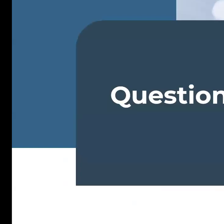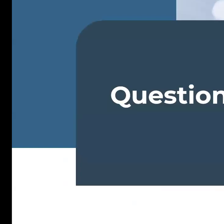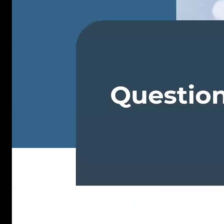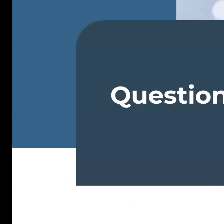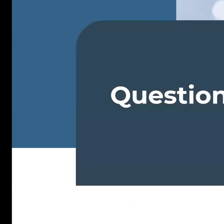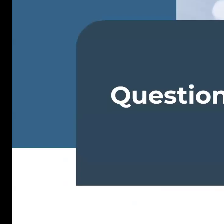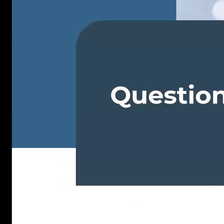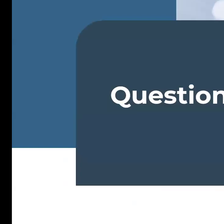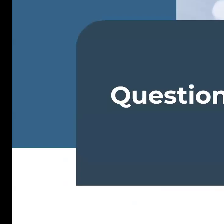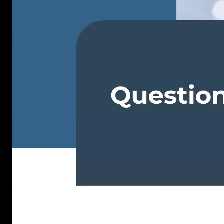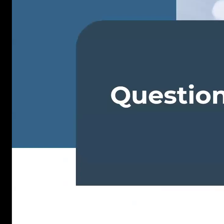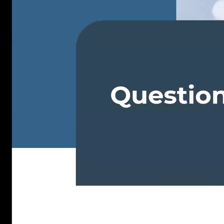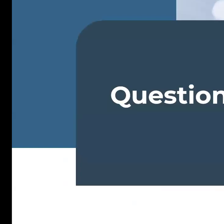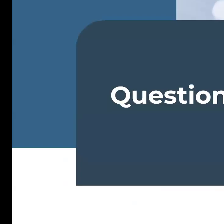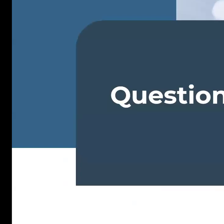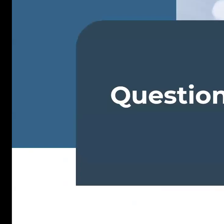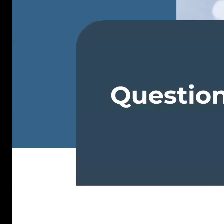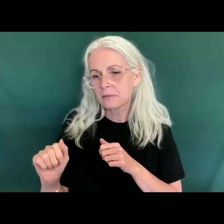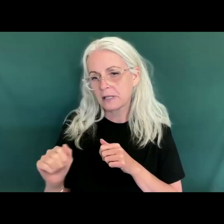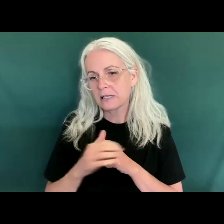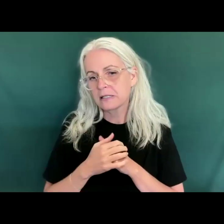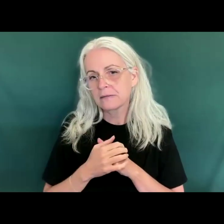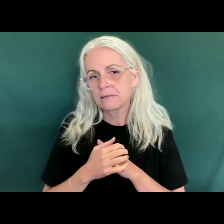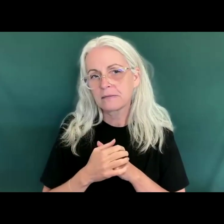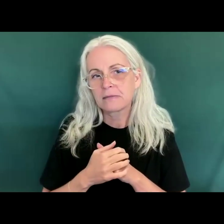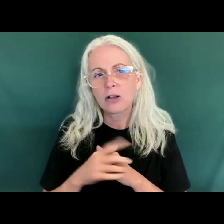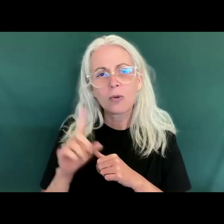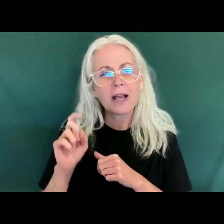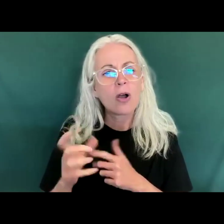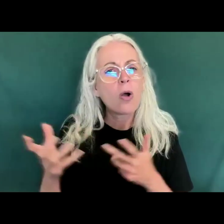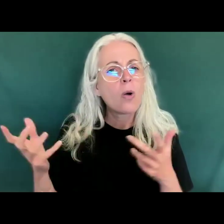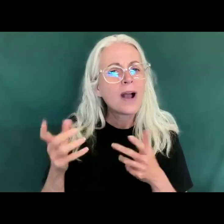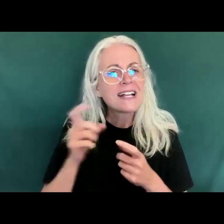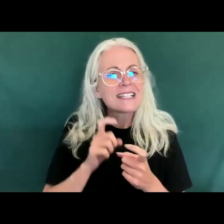training for individuals with disabilities, and The question is like, what specific types of